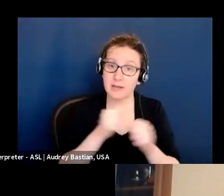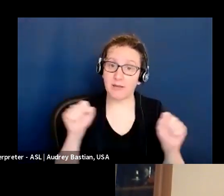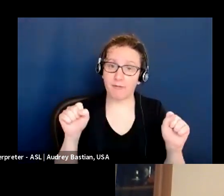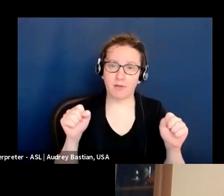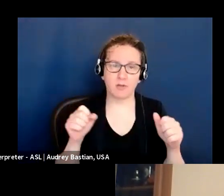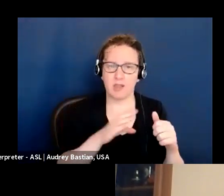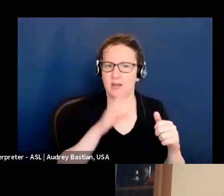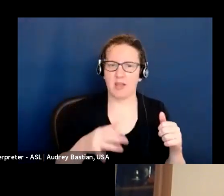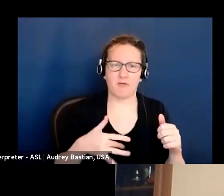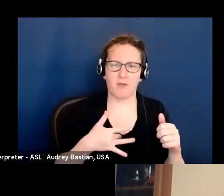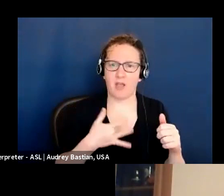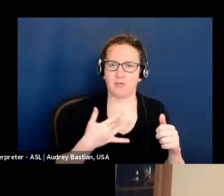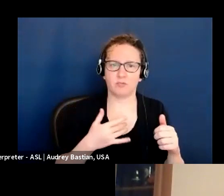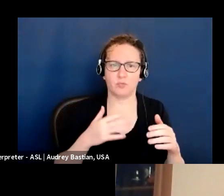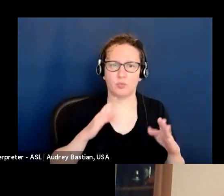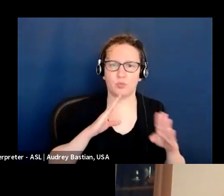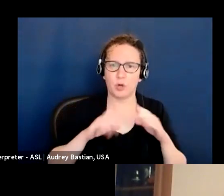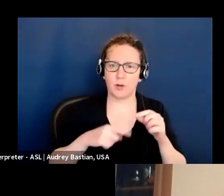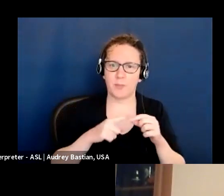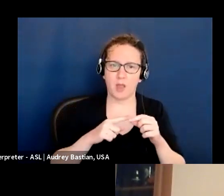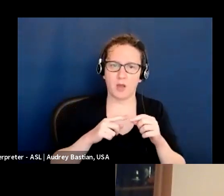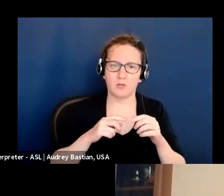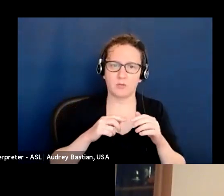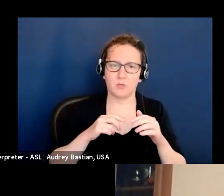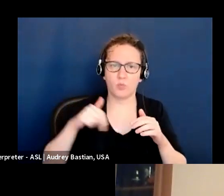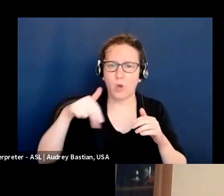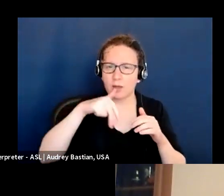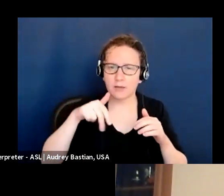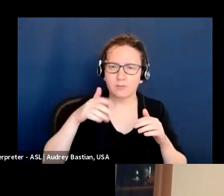felt worried like walking outside late at night by myself.